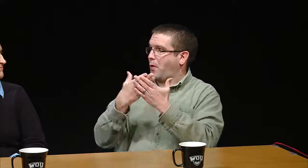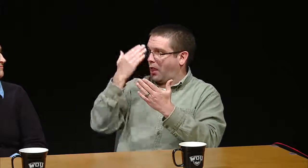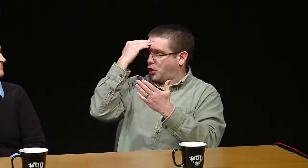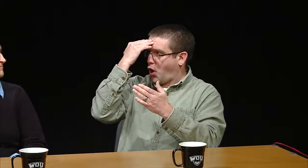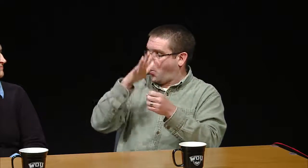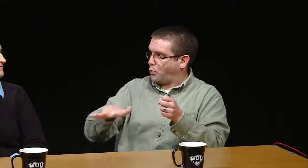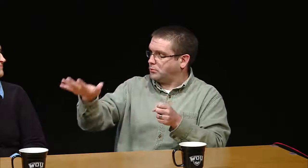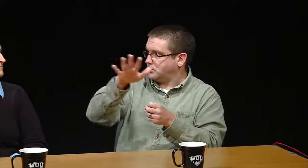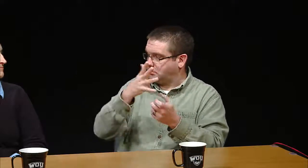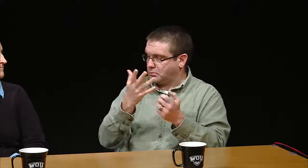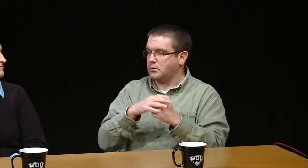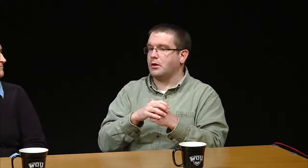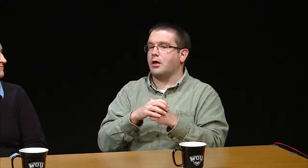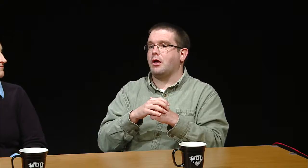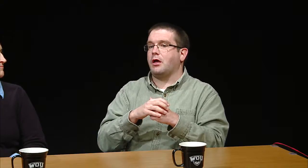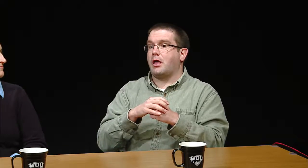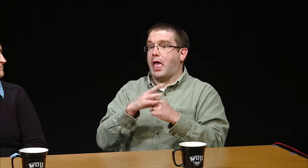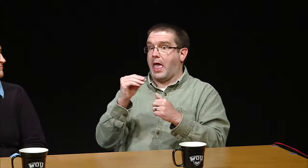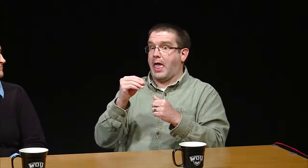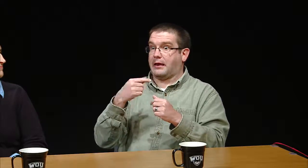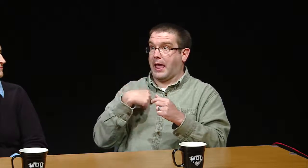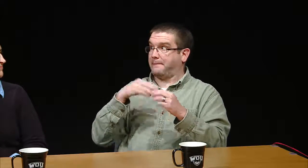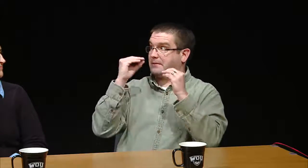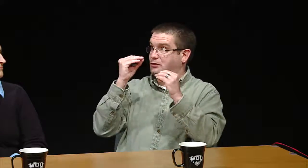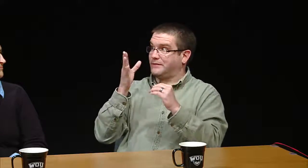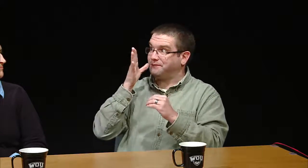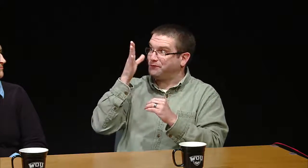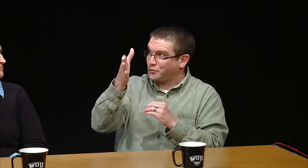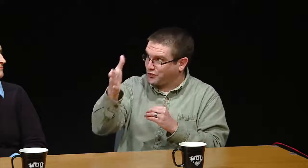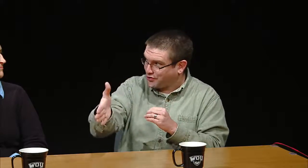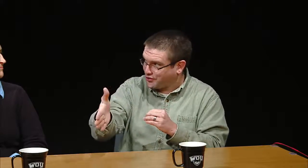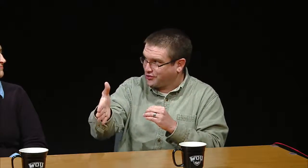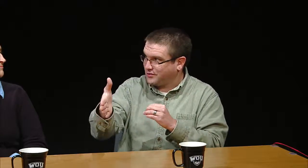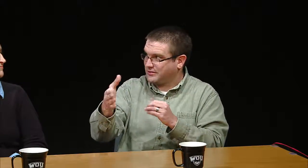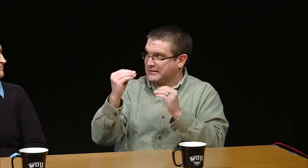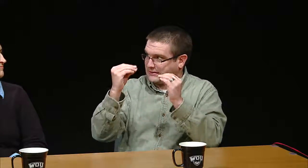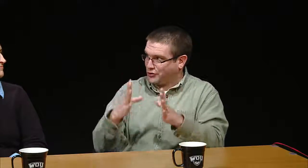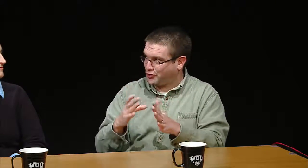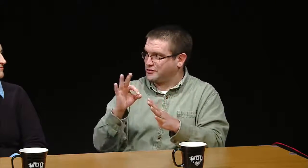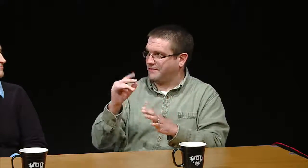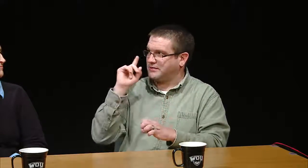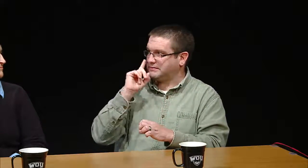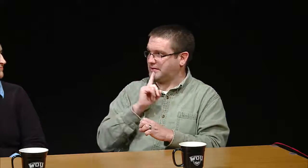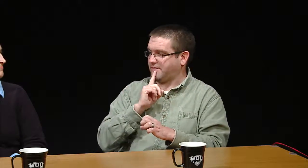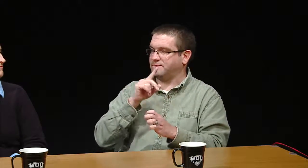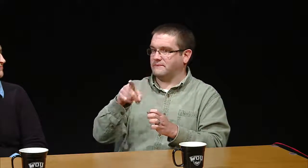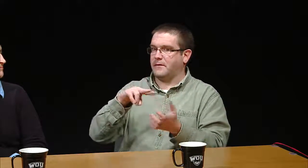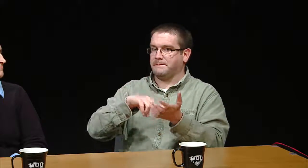I kind of think to myself, "Oh, that should be captioned," and, you know, send the email to someone saying, "Hey, can you take care of that?"